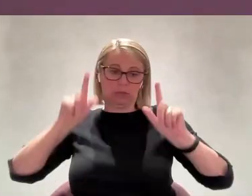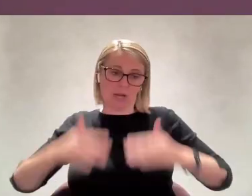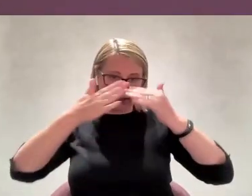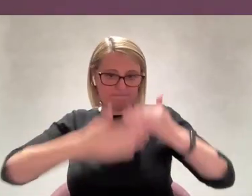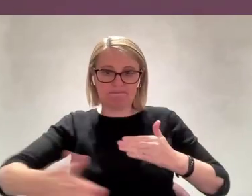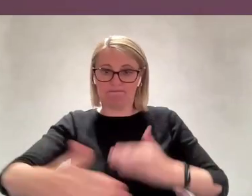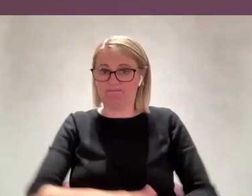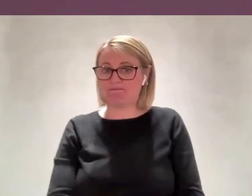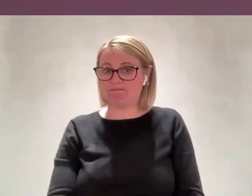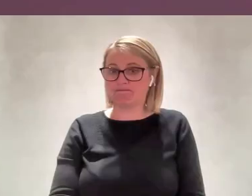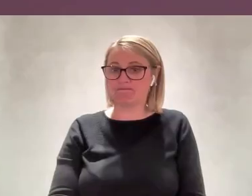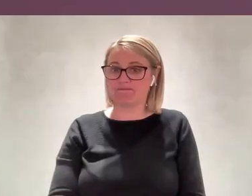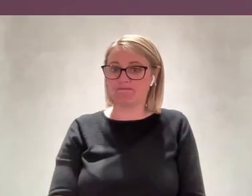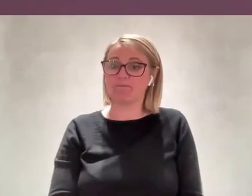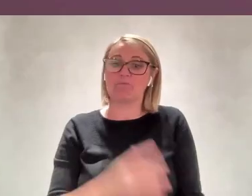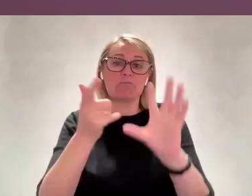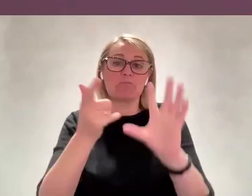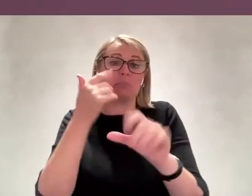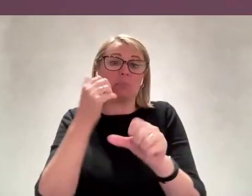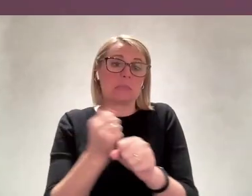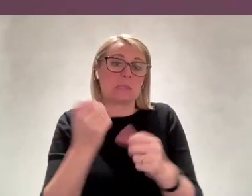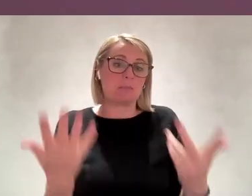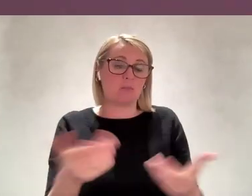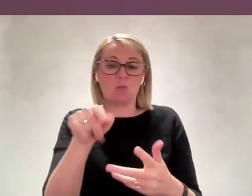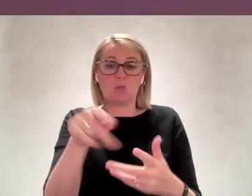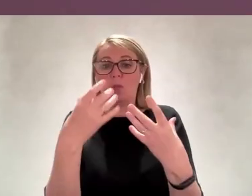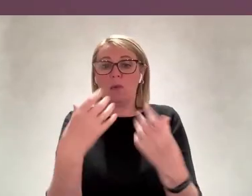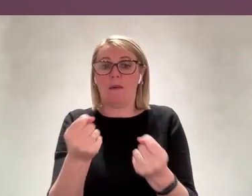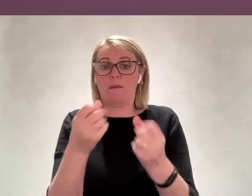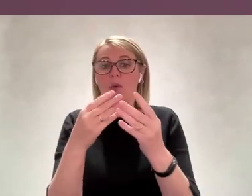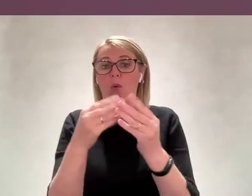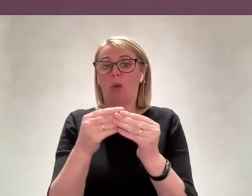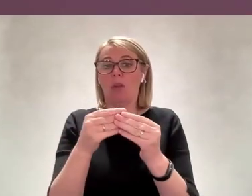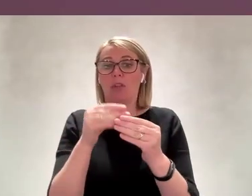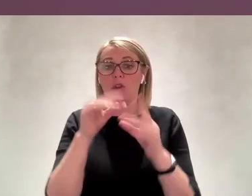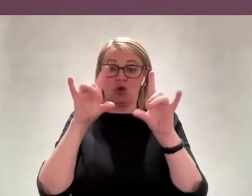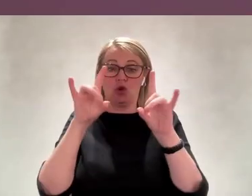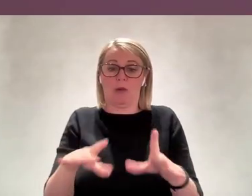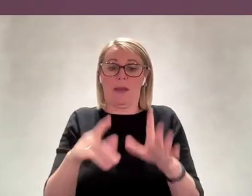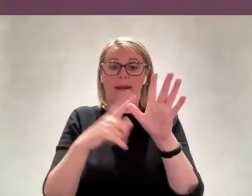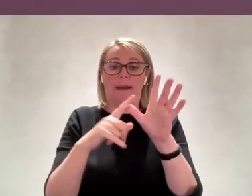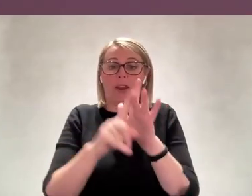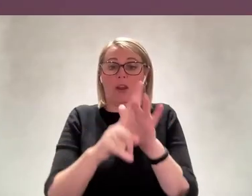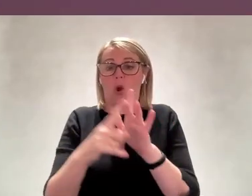So, like examples of this exist with Australia's AI